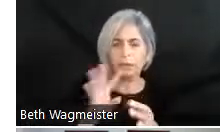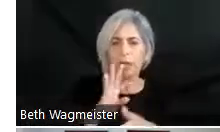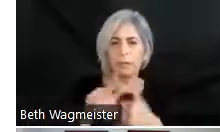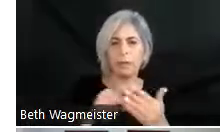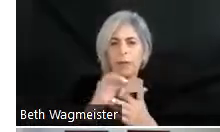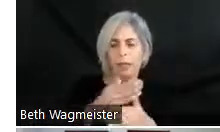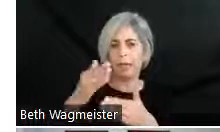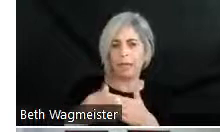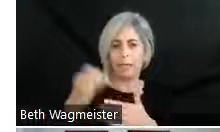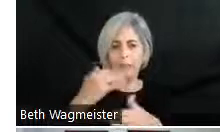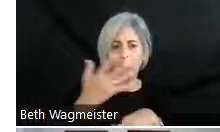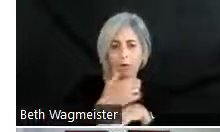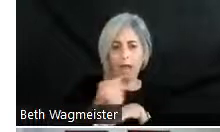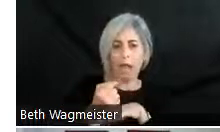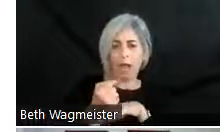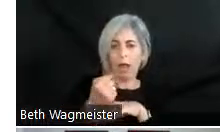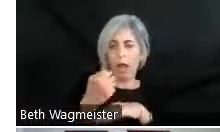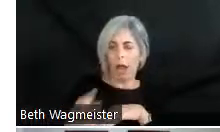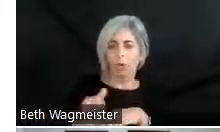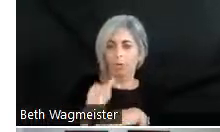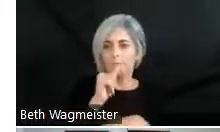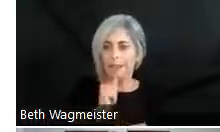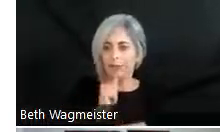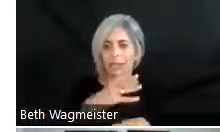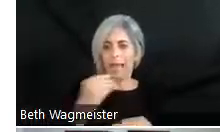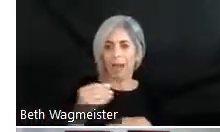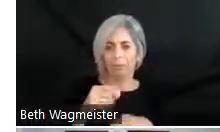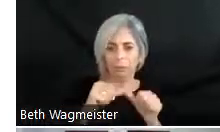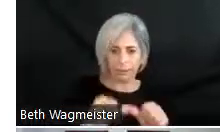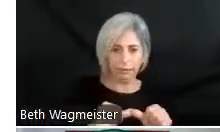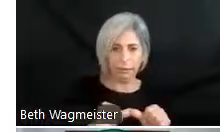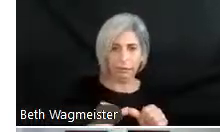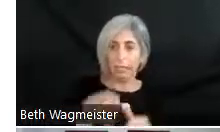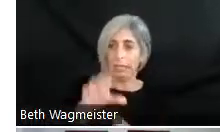if you're running out of patience and persistence. We can talk about that. DEI is hard. Our industry